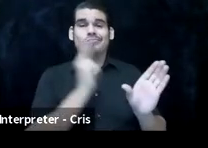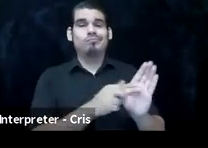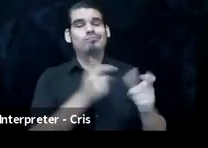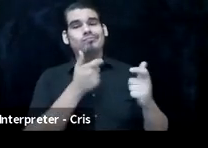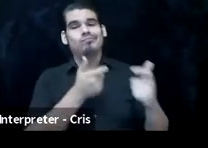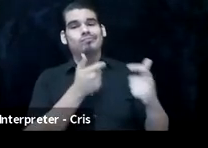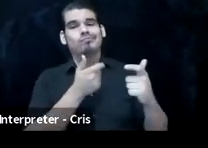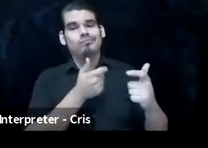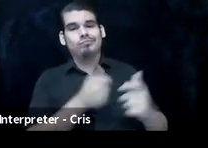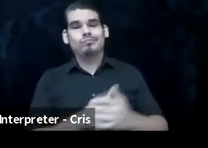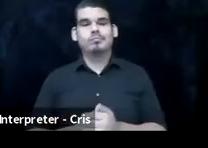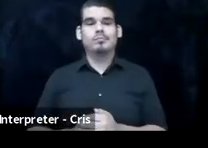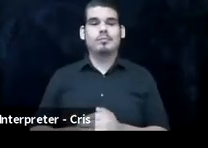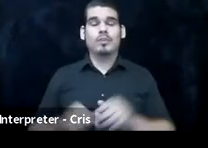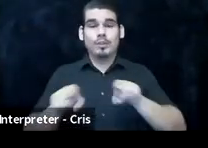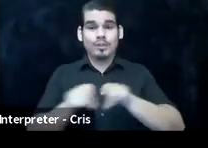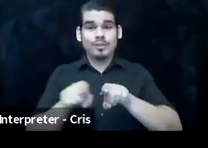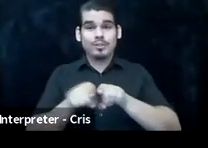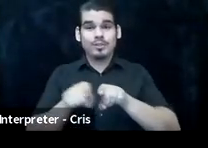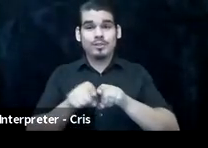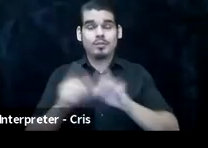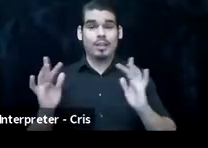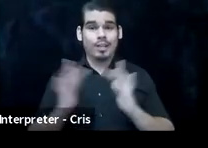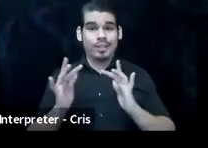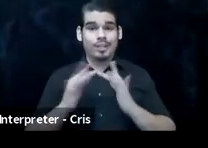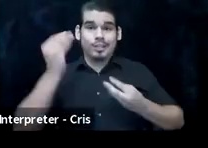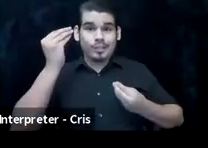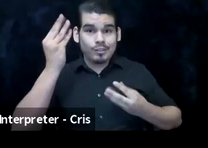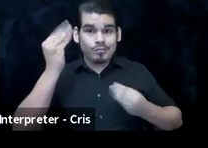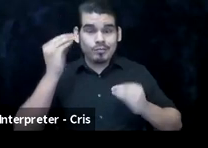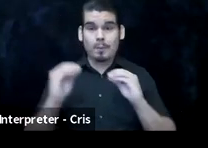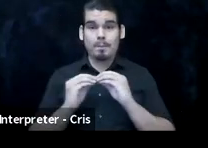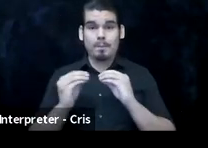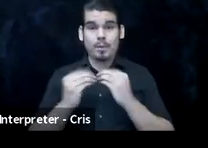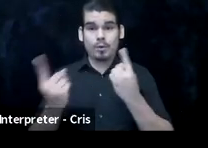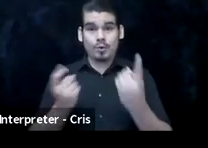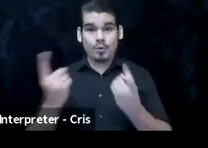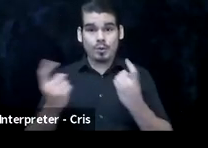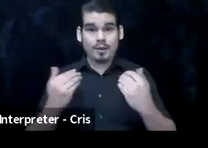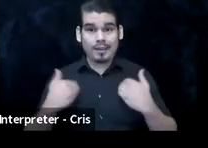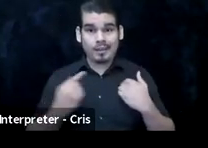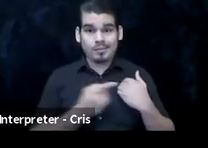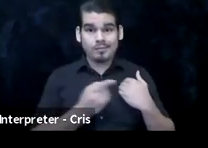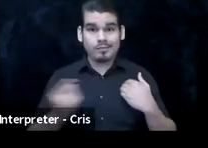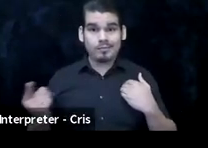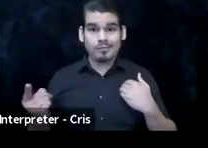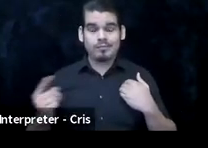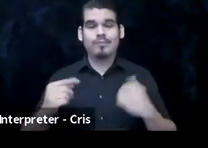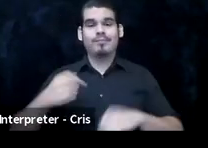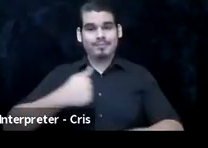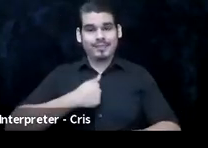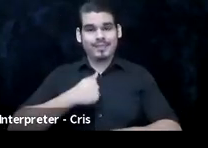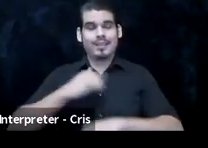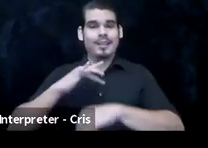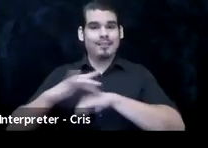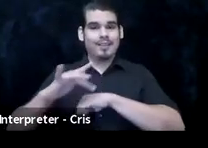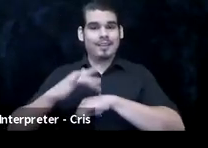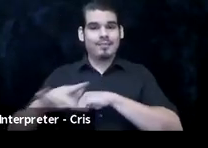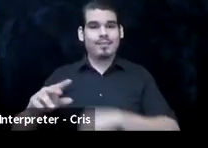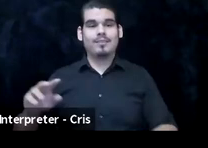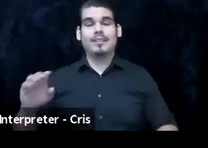Katherine Squire: into some points of contact for if you have additional questions i'm always available, so my emails up here it's BP at students and@ccc.org.